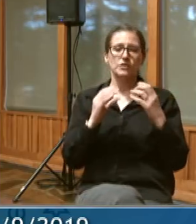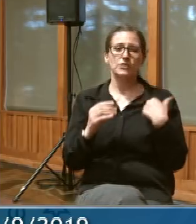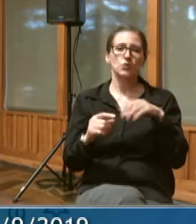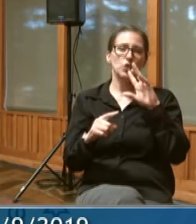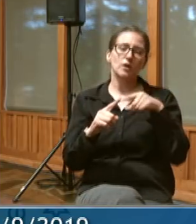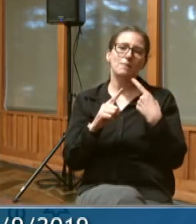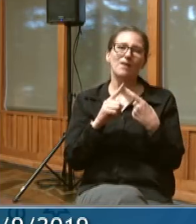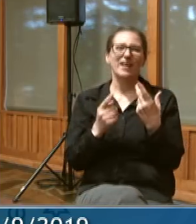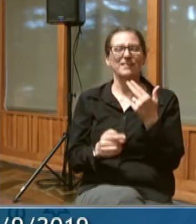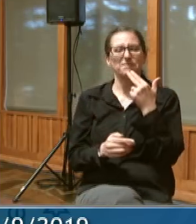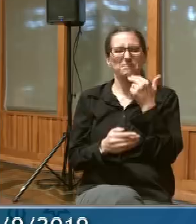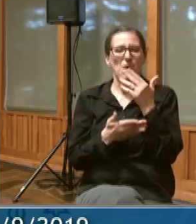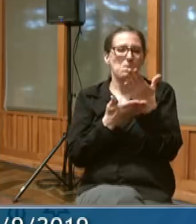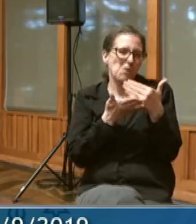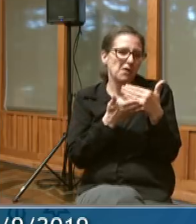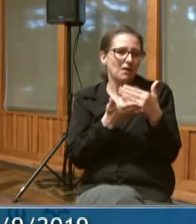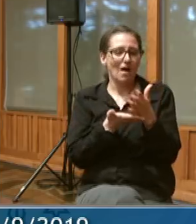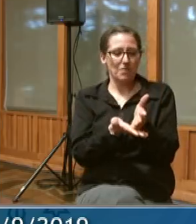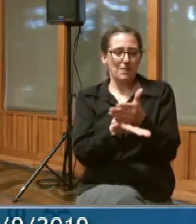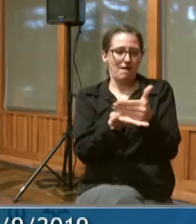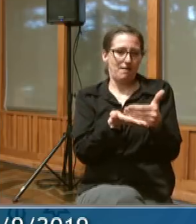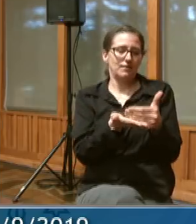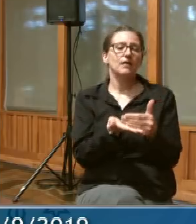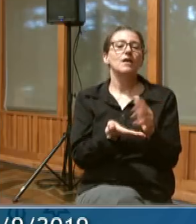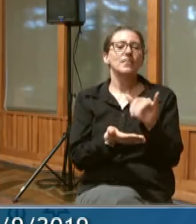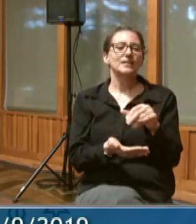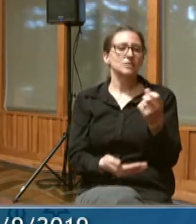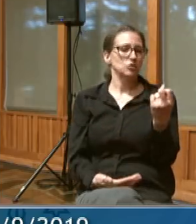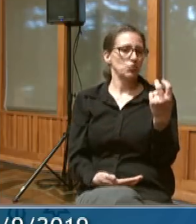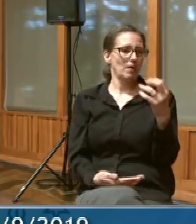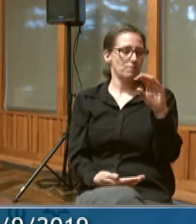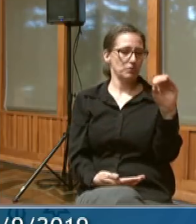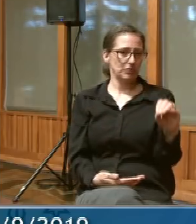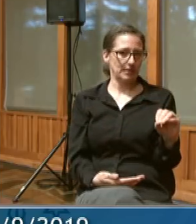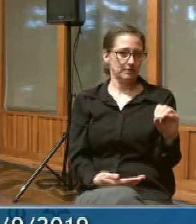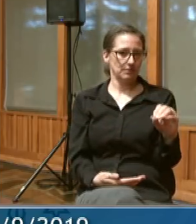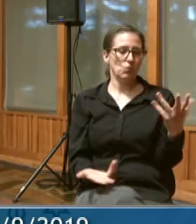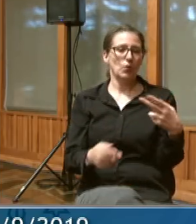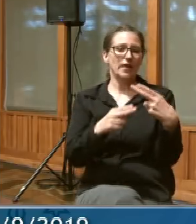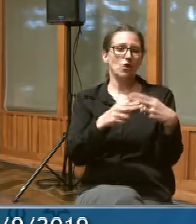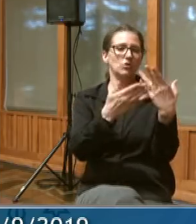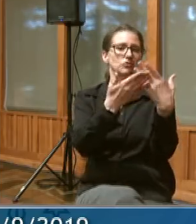ON THINGS THAT SUPPORT THOSE SYSTEMS YOU PAID THAT MONEY FOR. WHEN WE HAVE THESE CONVERSATIONS WE'RE TALKING ABOUT KIND OF A